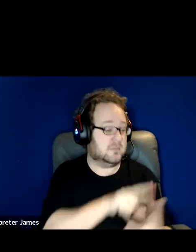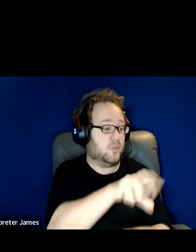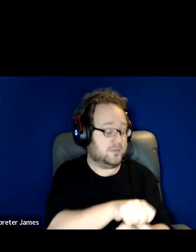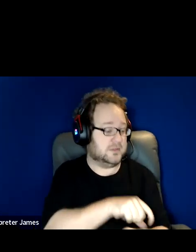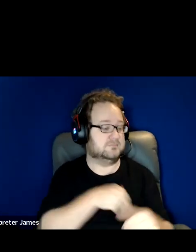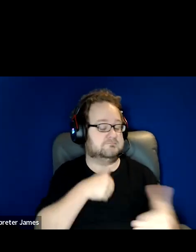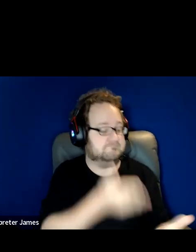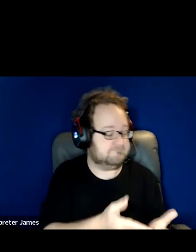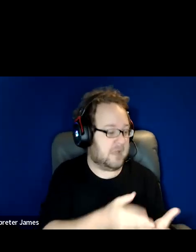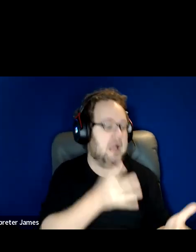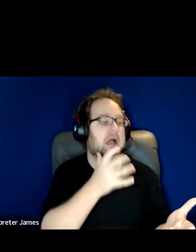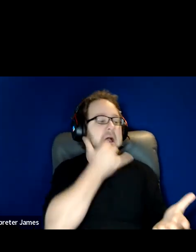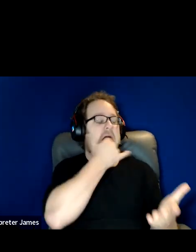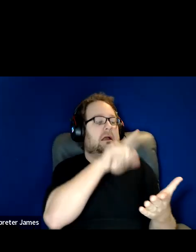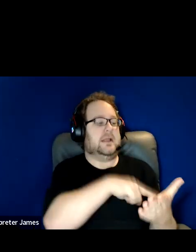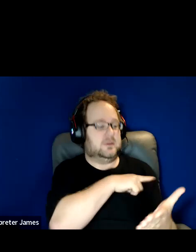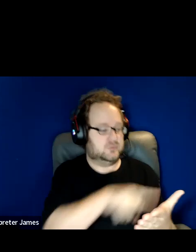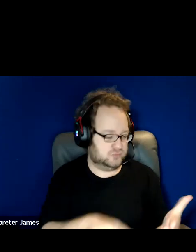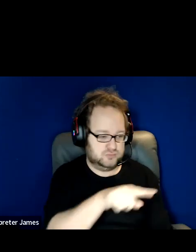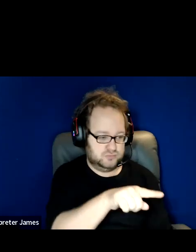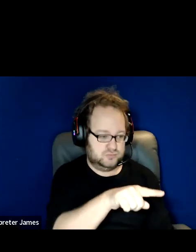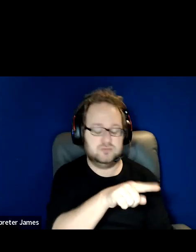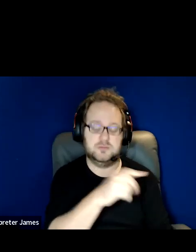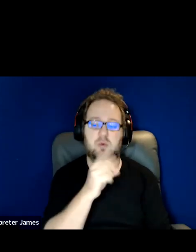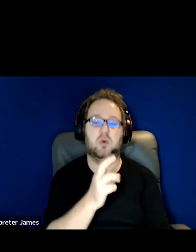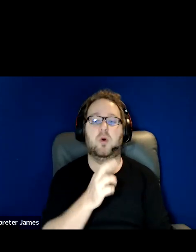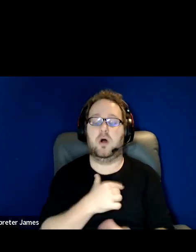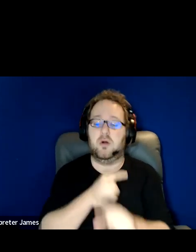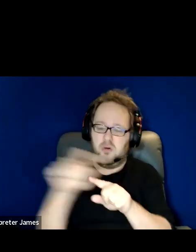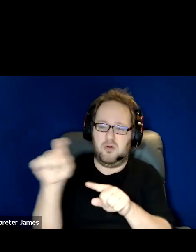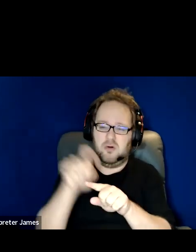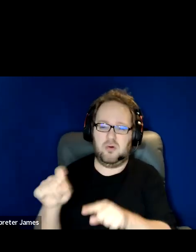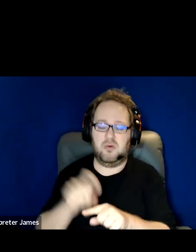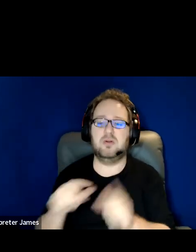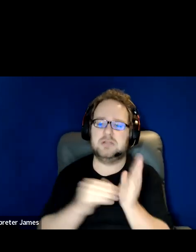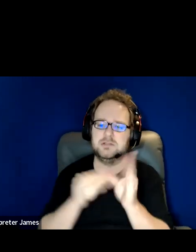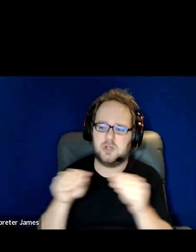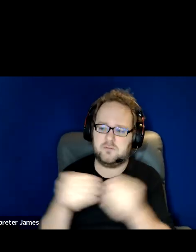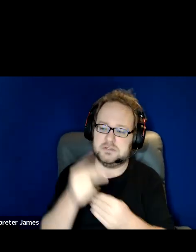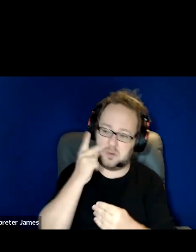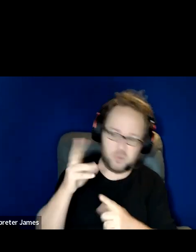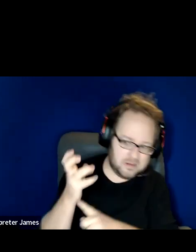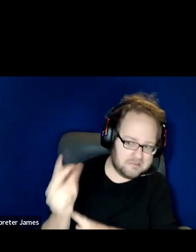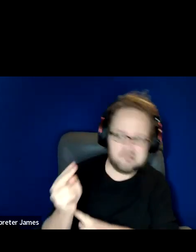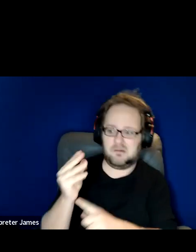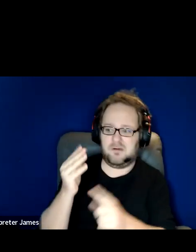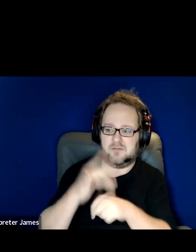Or if you've been calling your doctor's office. Waiting to know when the vaccine was going to be a available. Please don't give up.